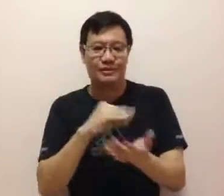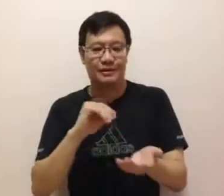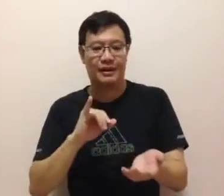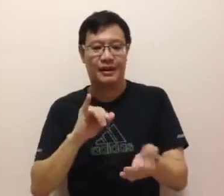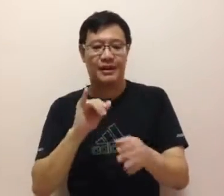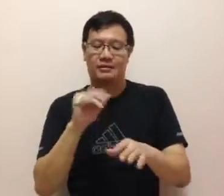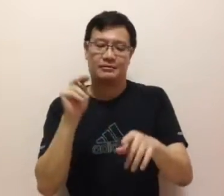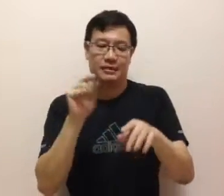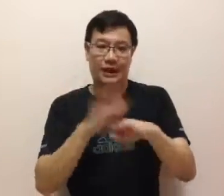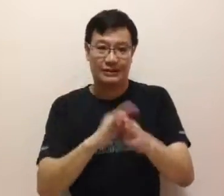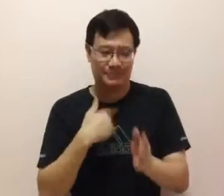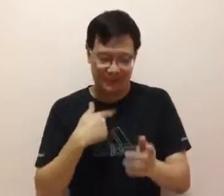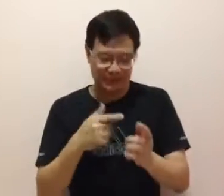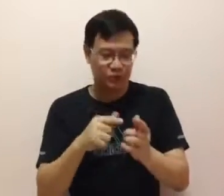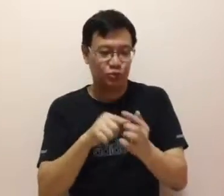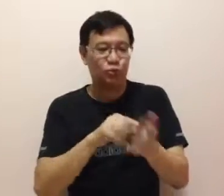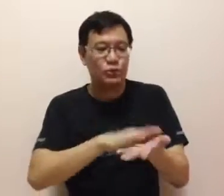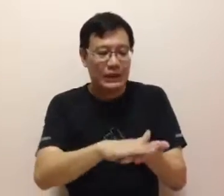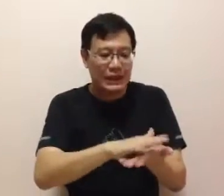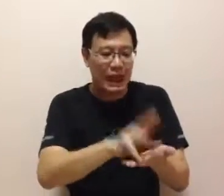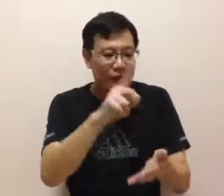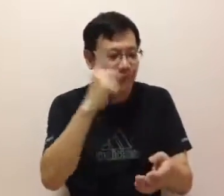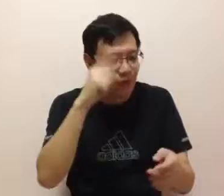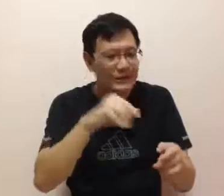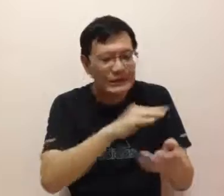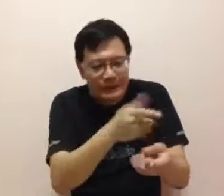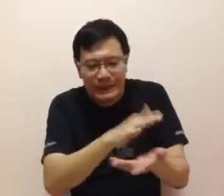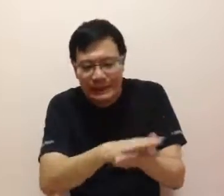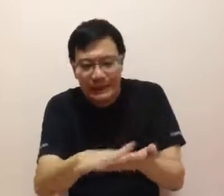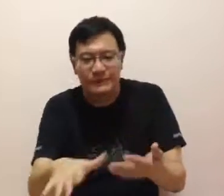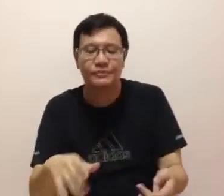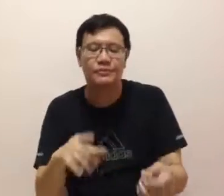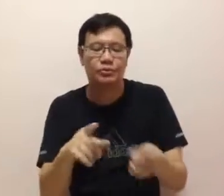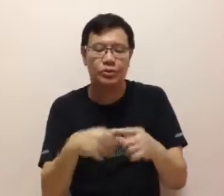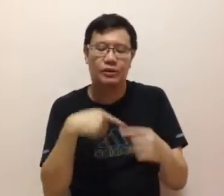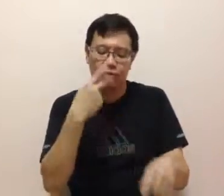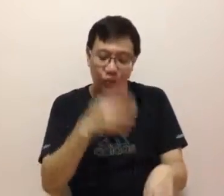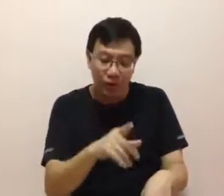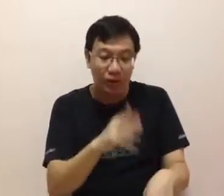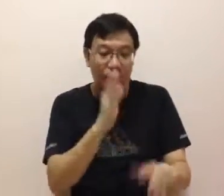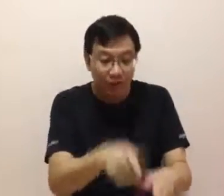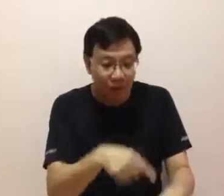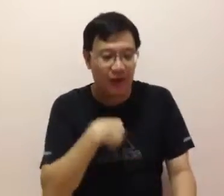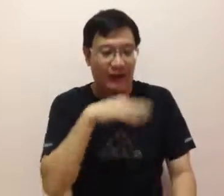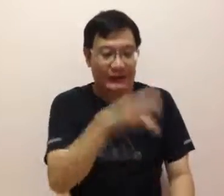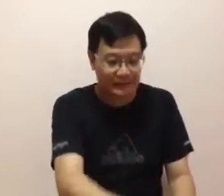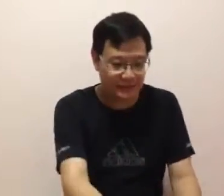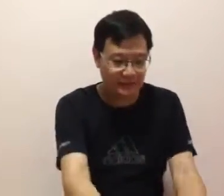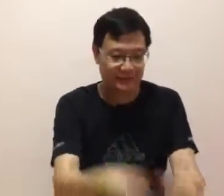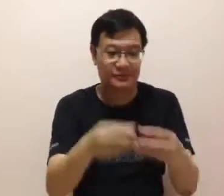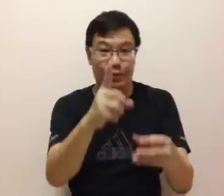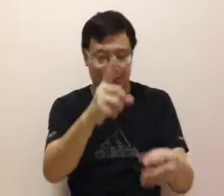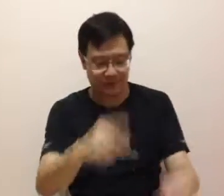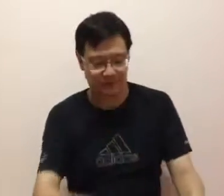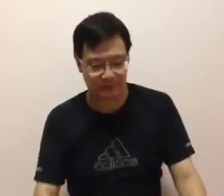A while ago, my wife was asking me to do some cleaning and I saw these lying around so I took them.